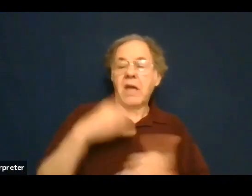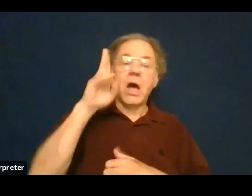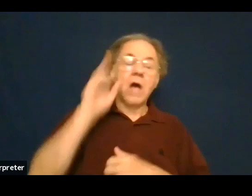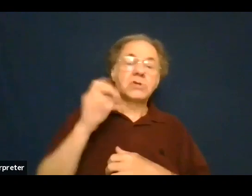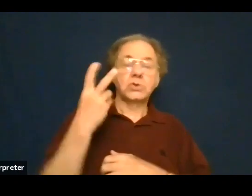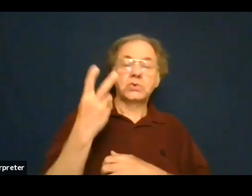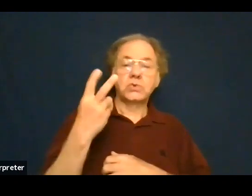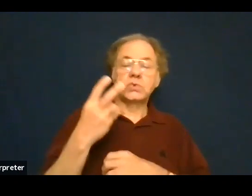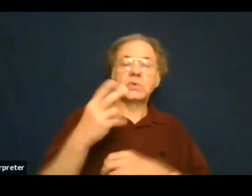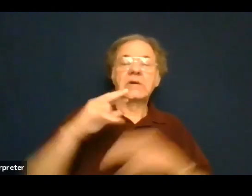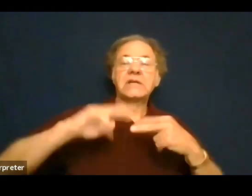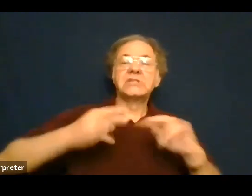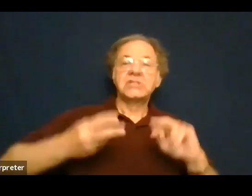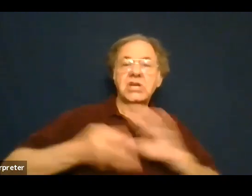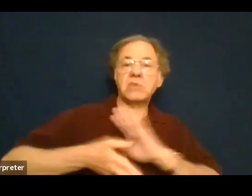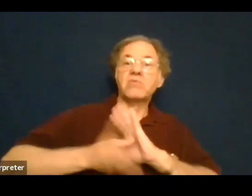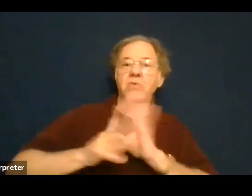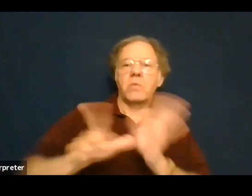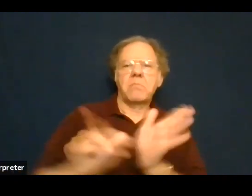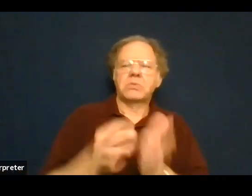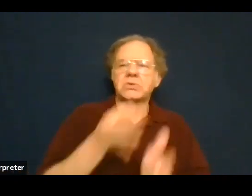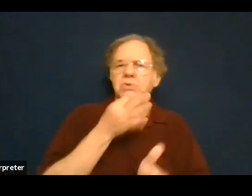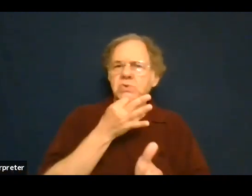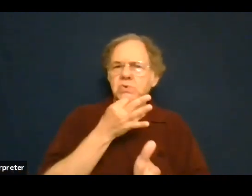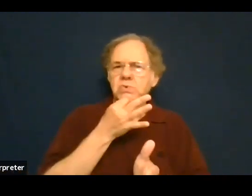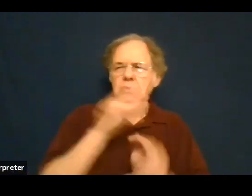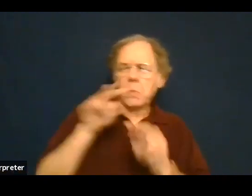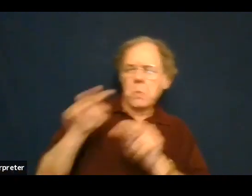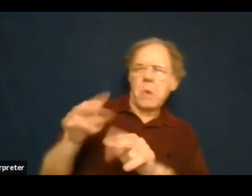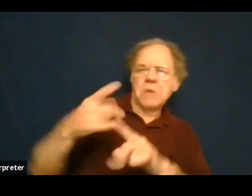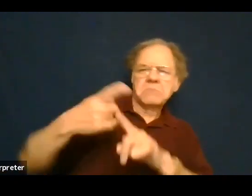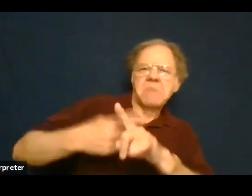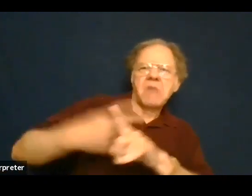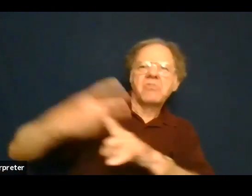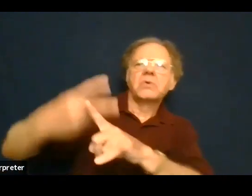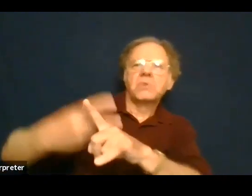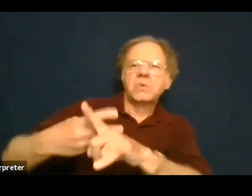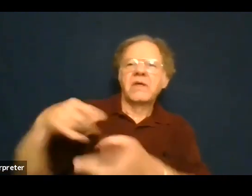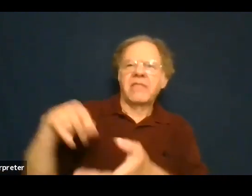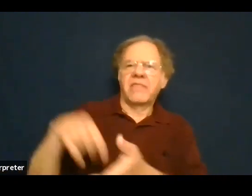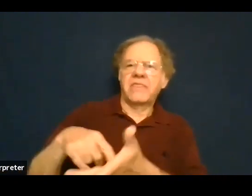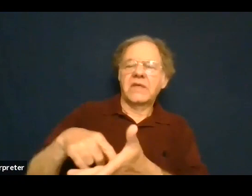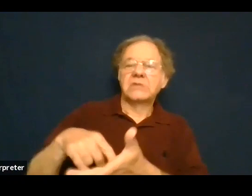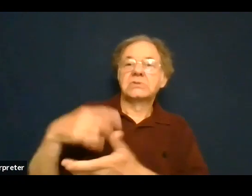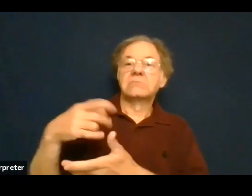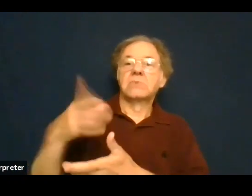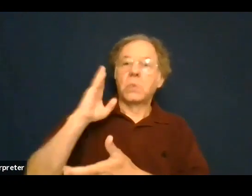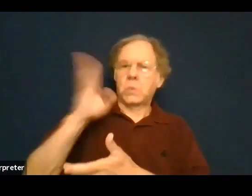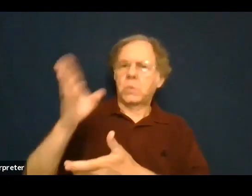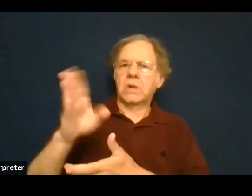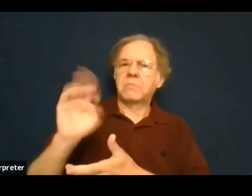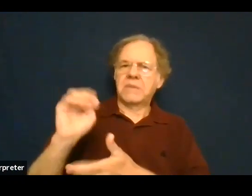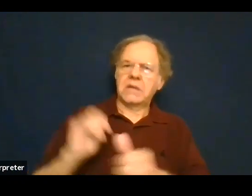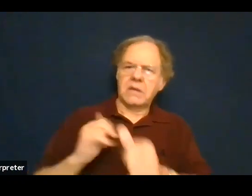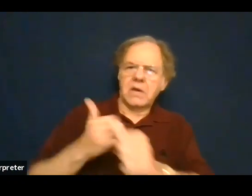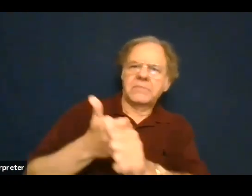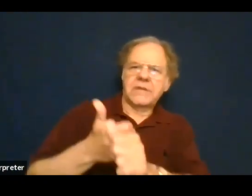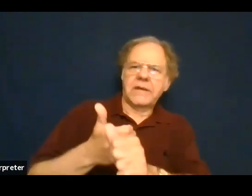So stay tuned to the next month or so. This one will be updated. So there's a lot of great information